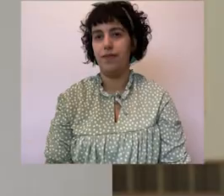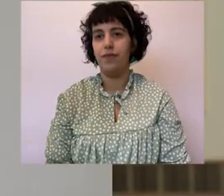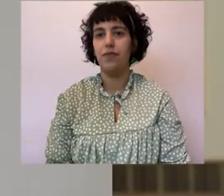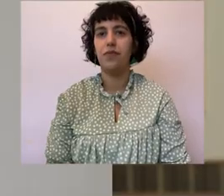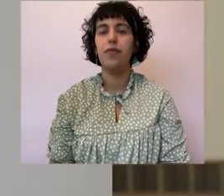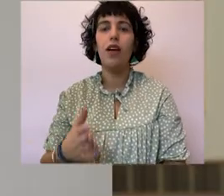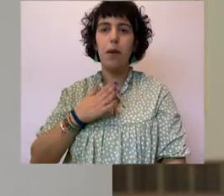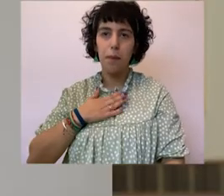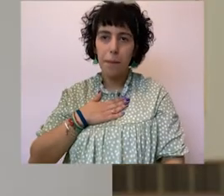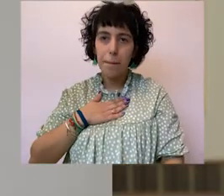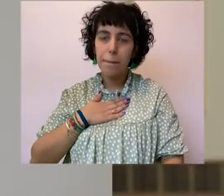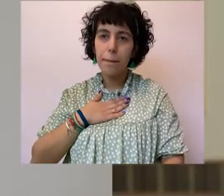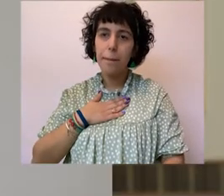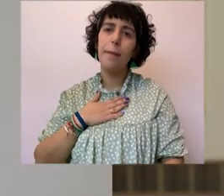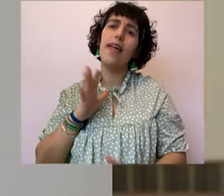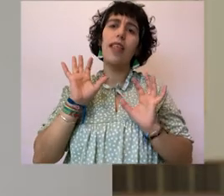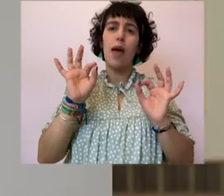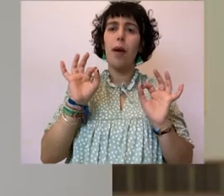Actually, I live these permanently today.